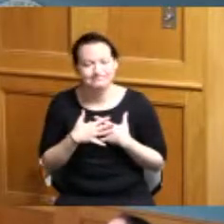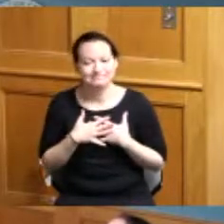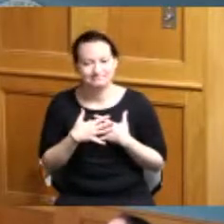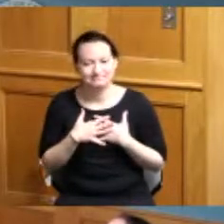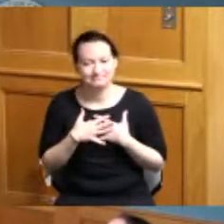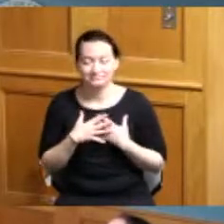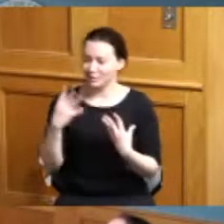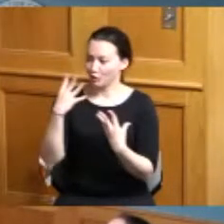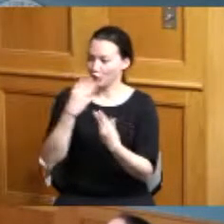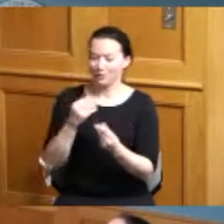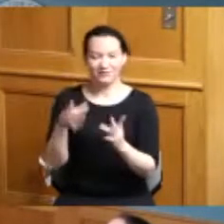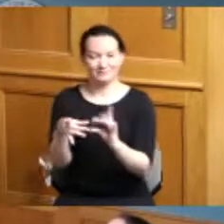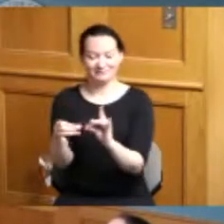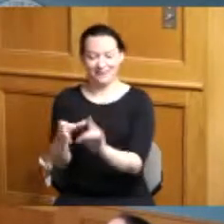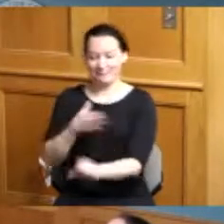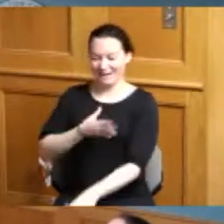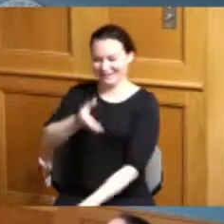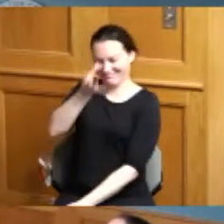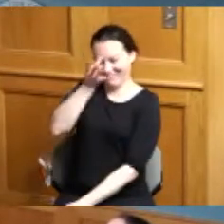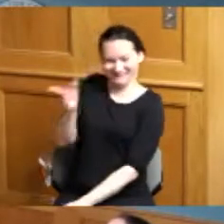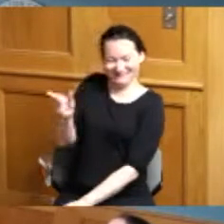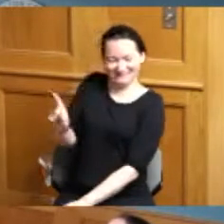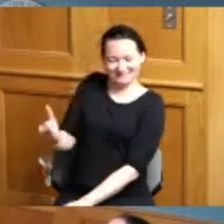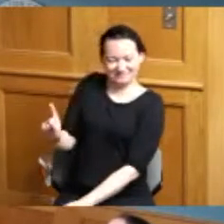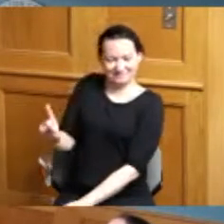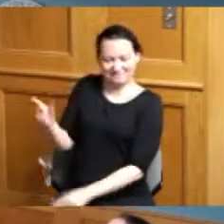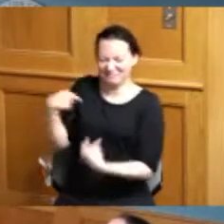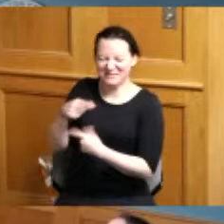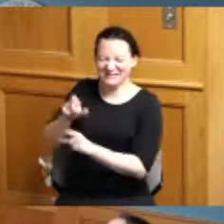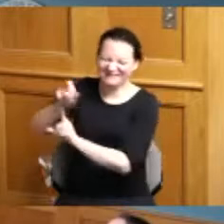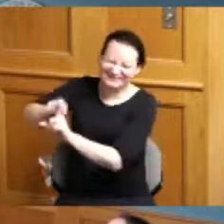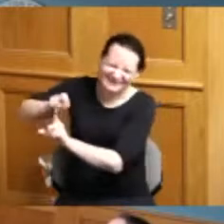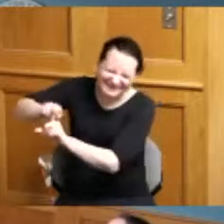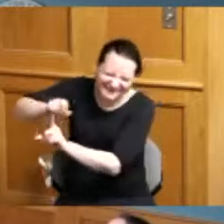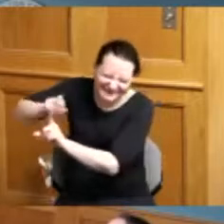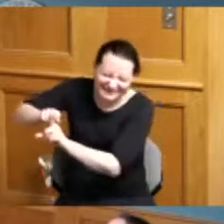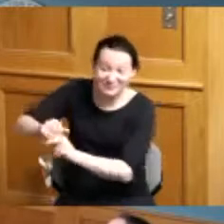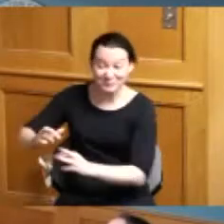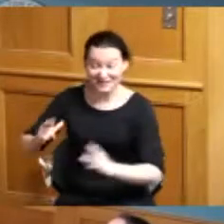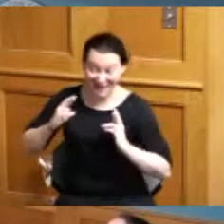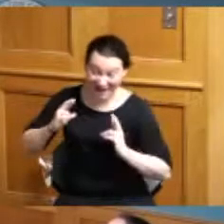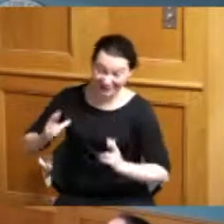beautiful Testament to my dad we've been teasing my dad about retiring for a very